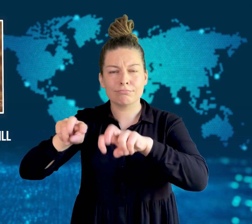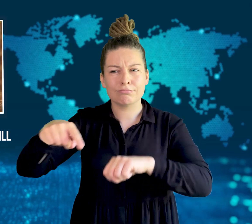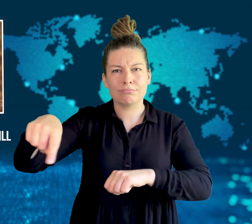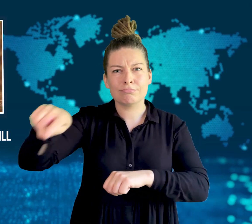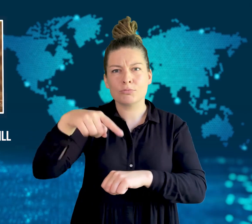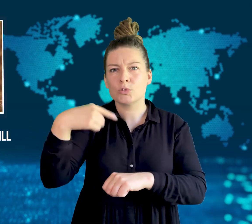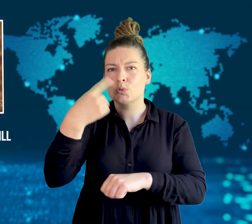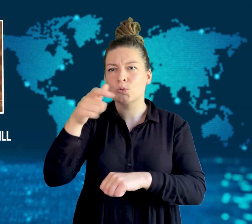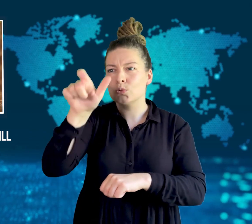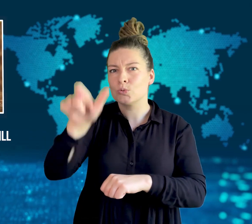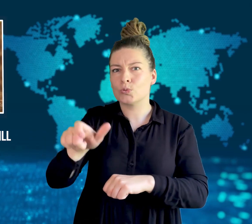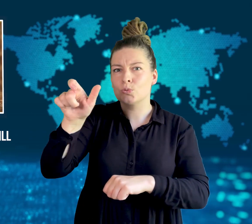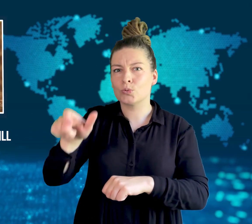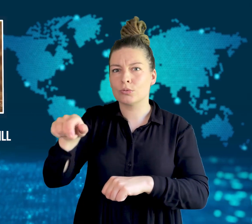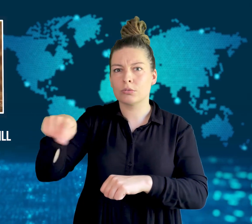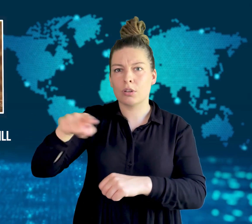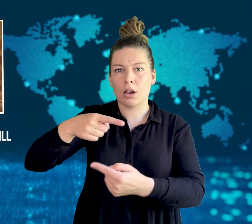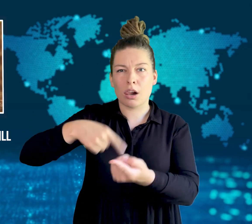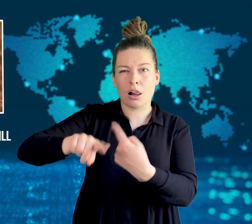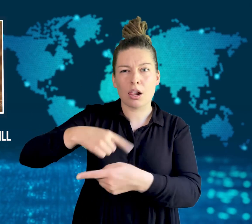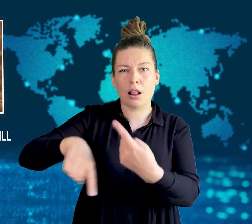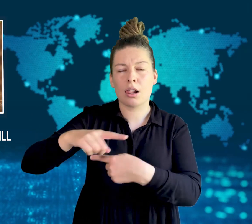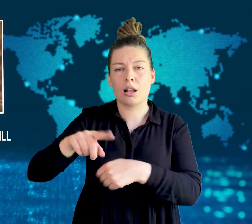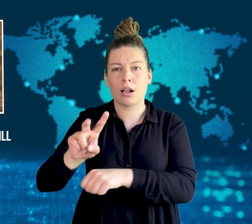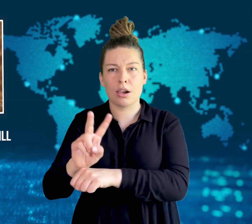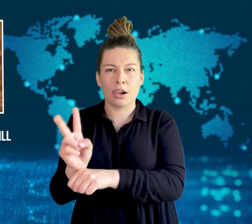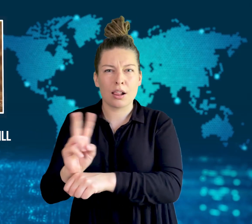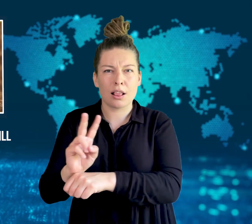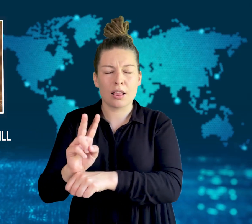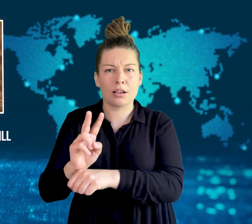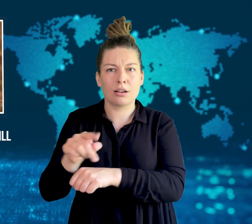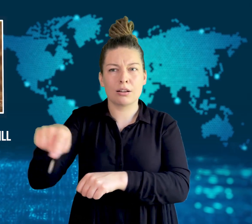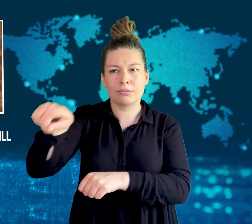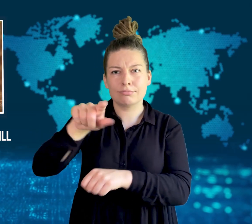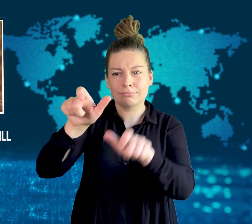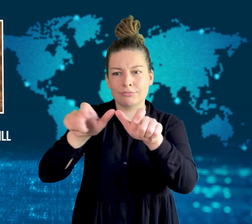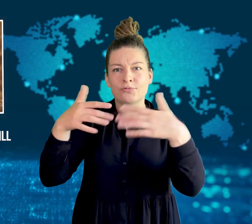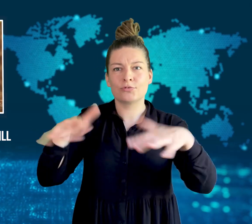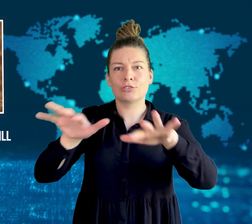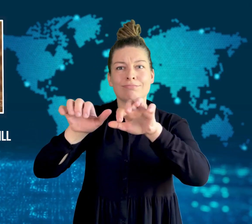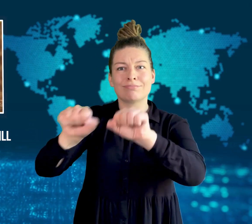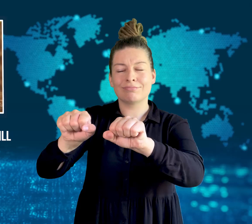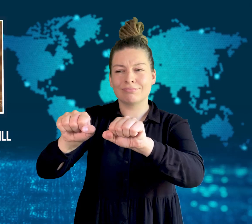the guest as well as several of its employees.